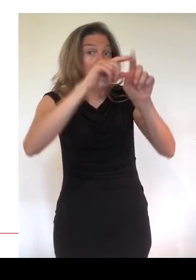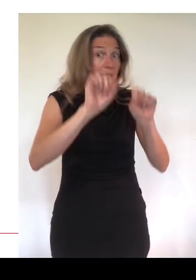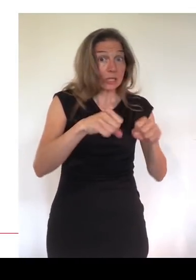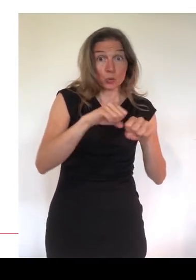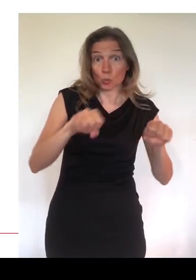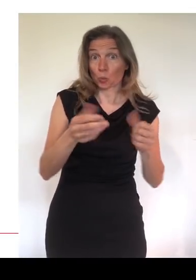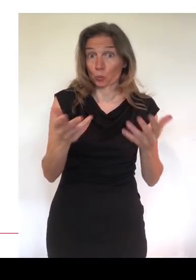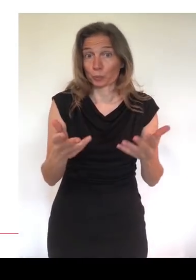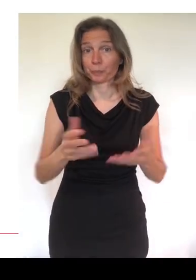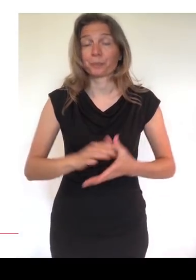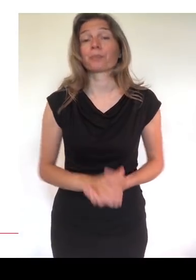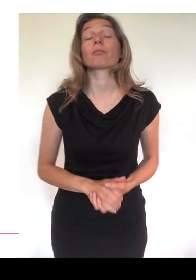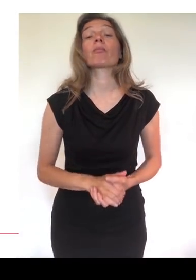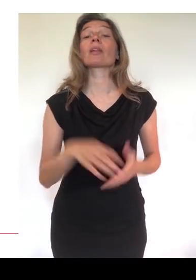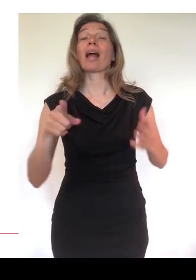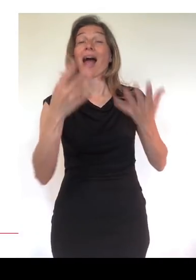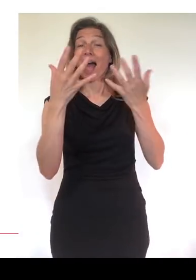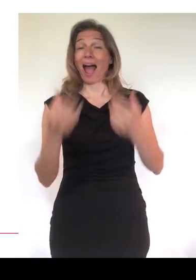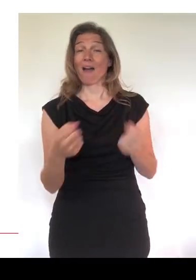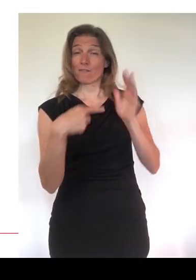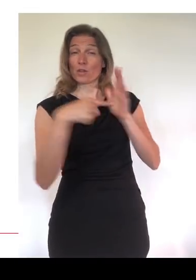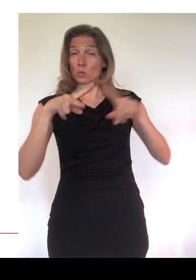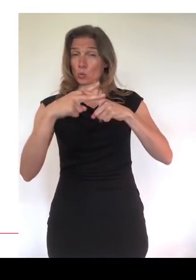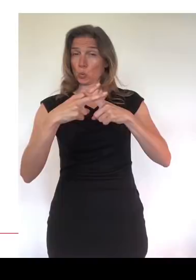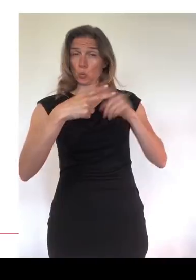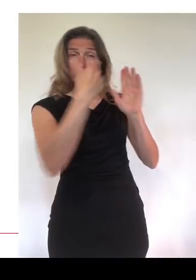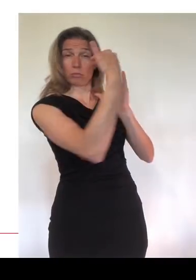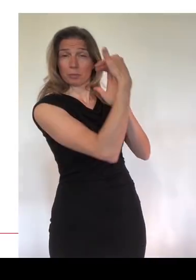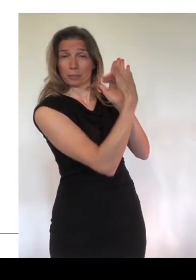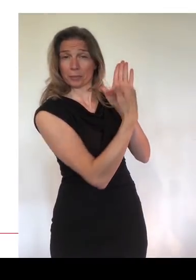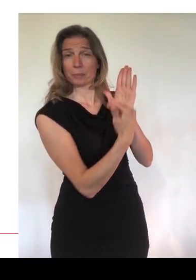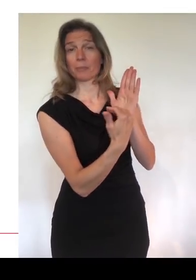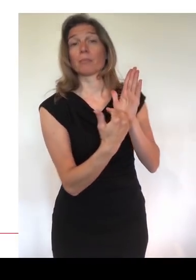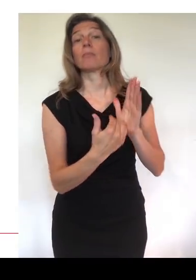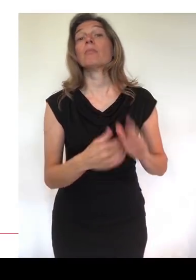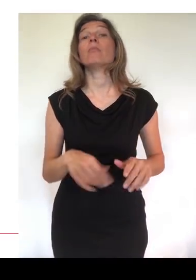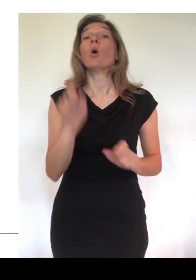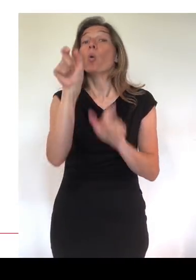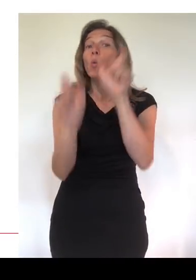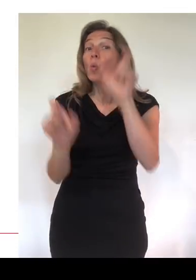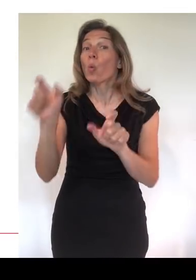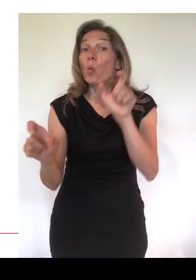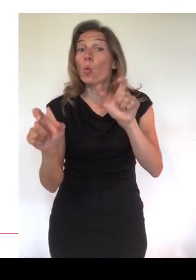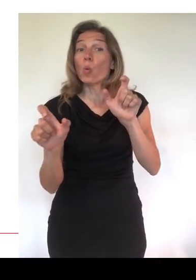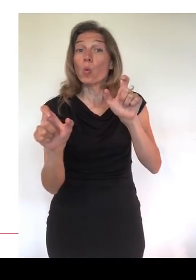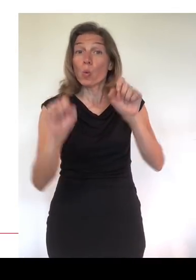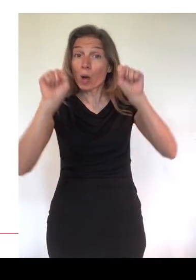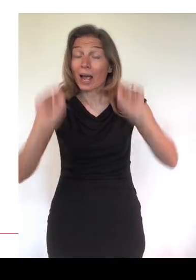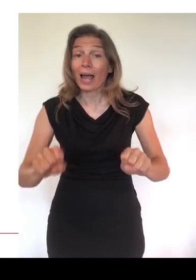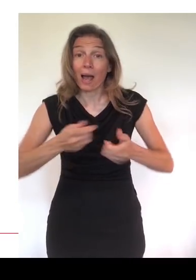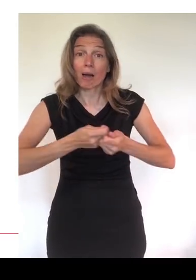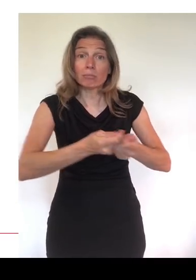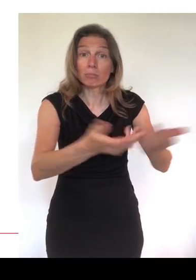designed to be filled in by people with expert knowledge of sign language of the